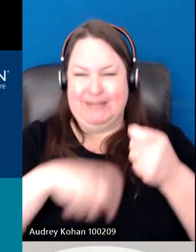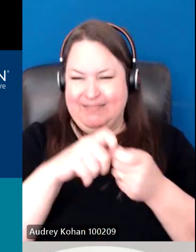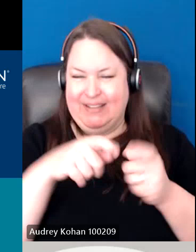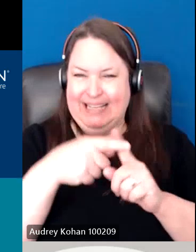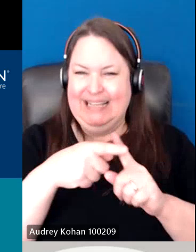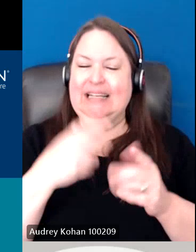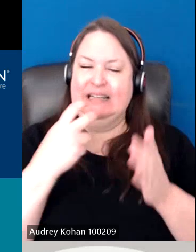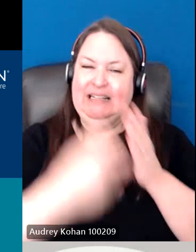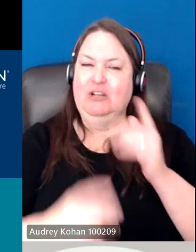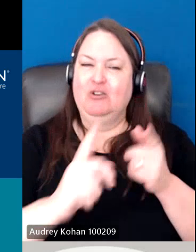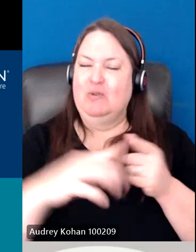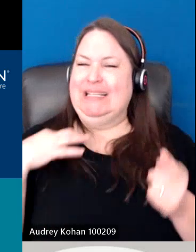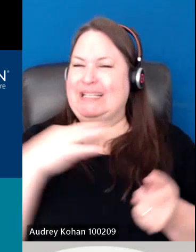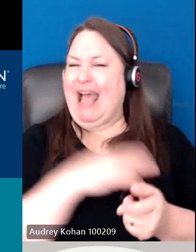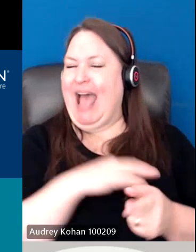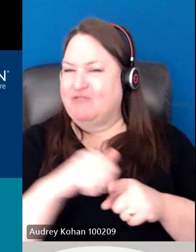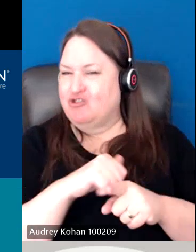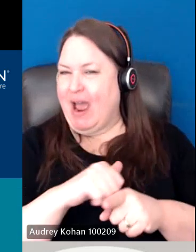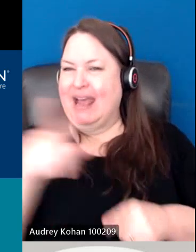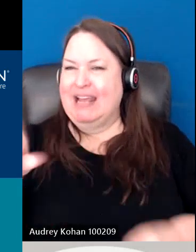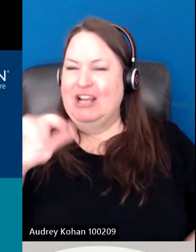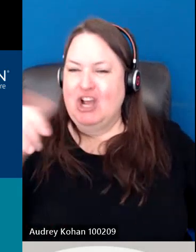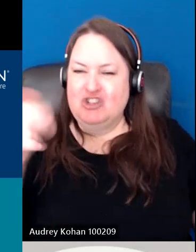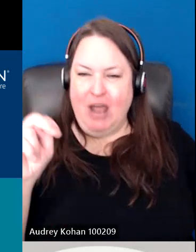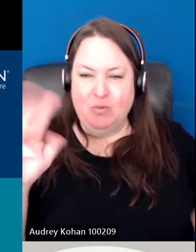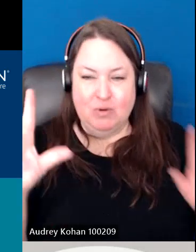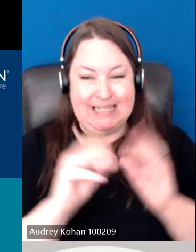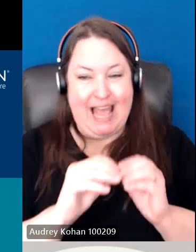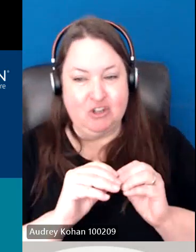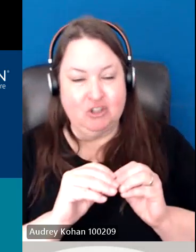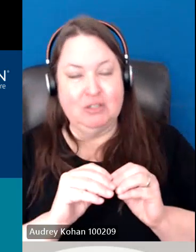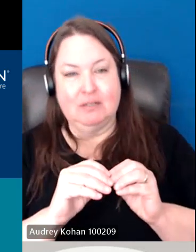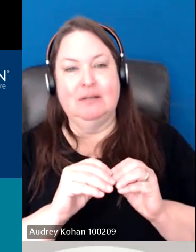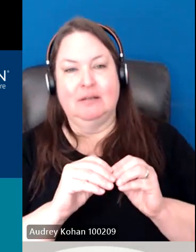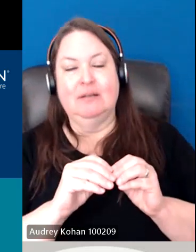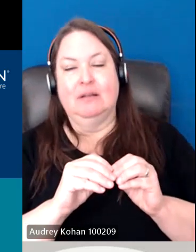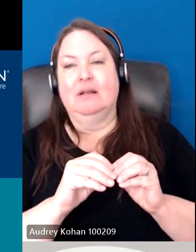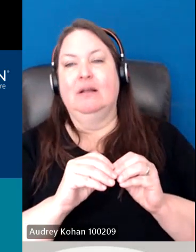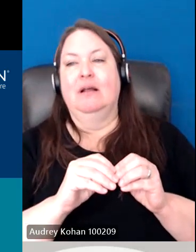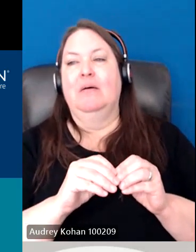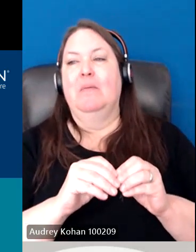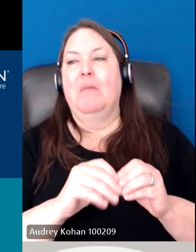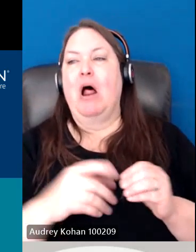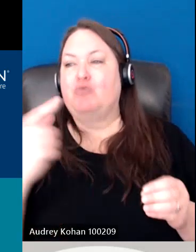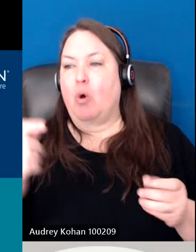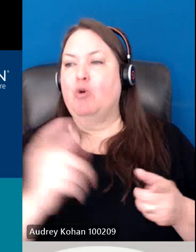into staff training at the January session but um let's go into the reasonable steps next slide